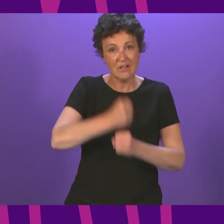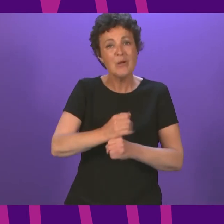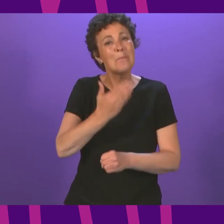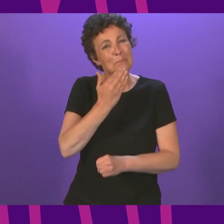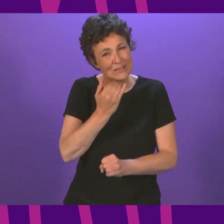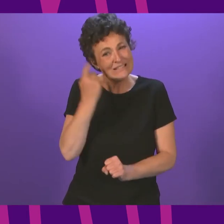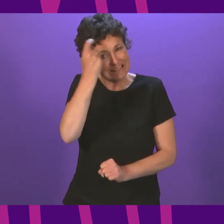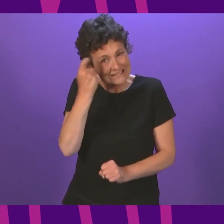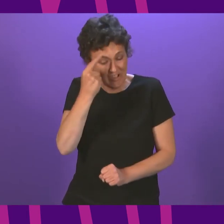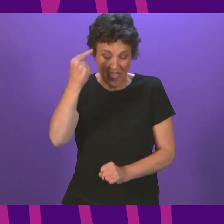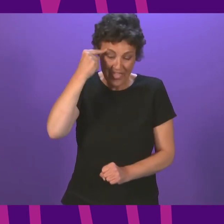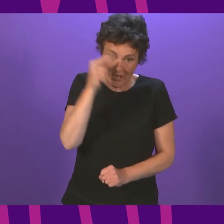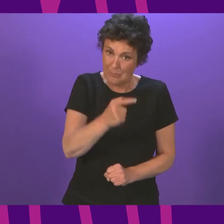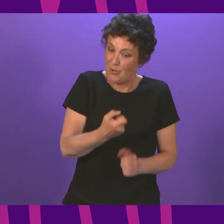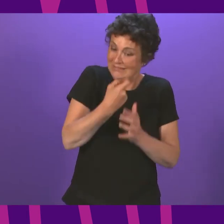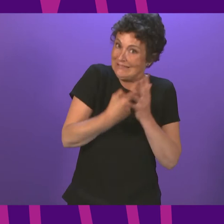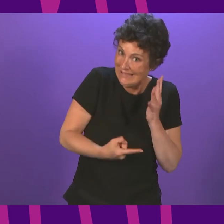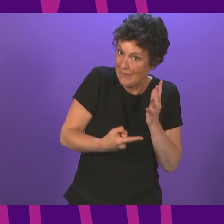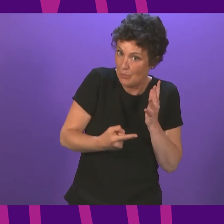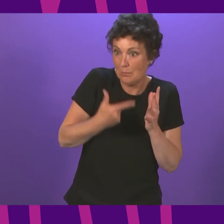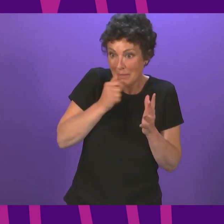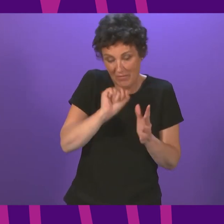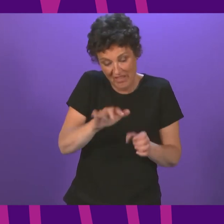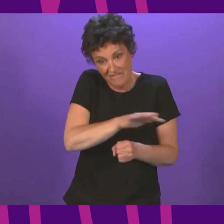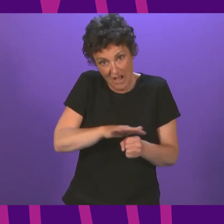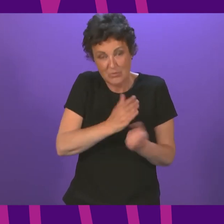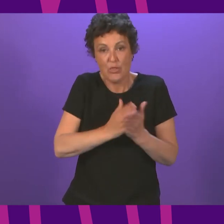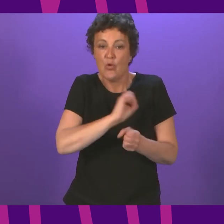it will make provision for such a supplement in the context of Covid, so I will press that